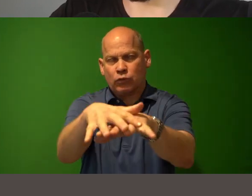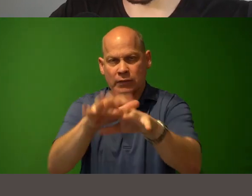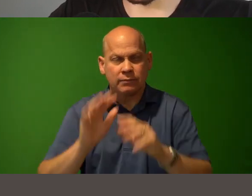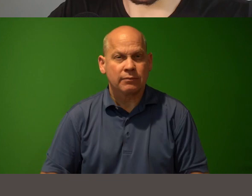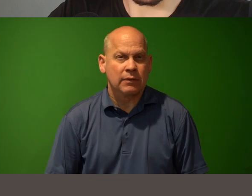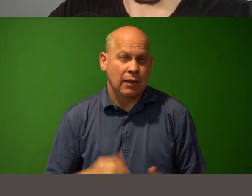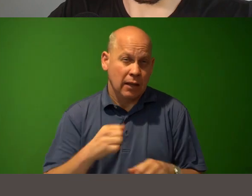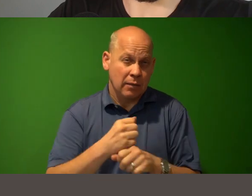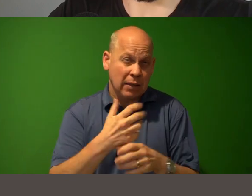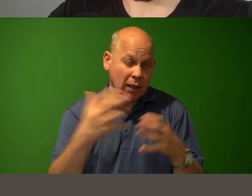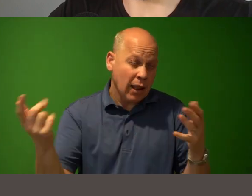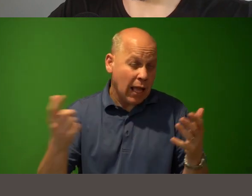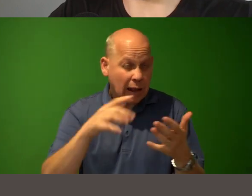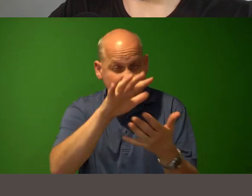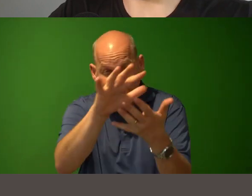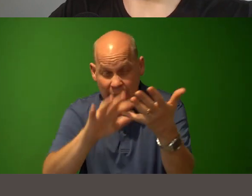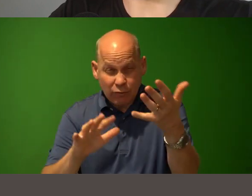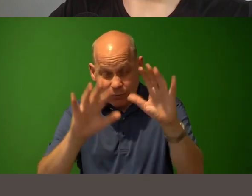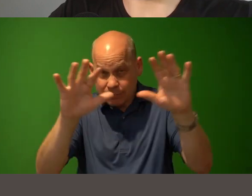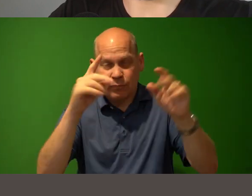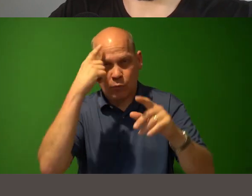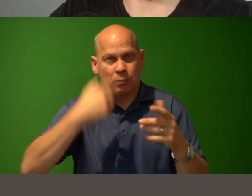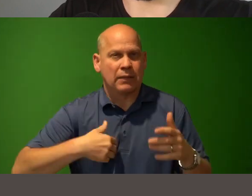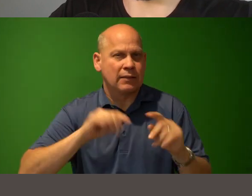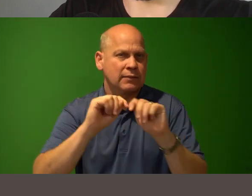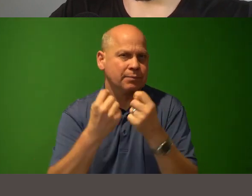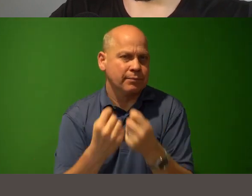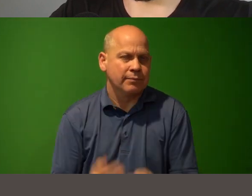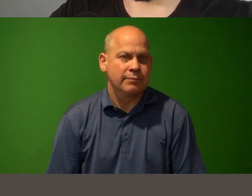I make a lot of diagrams for my team.